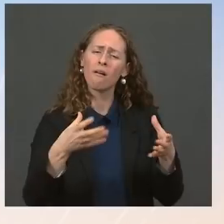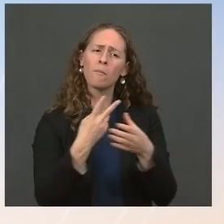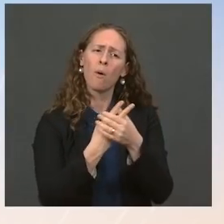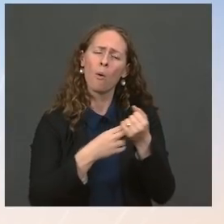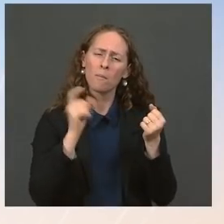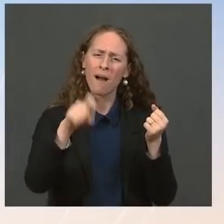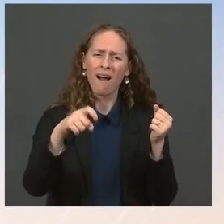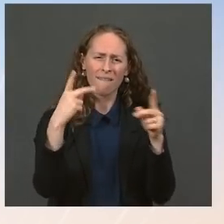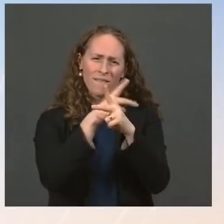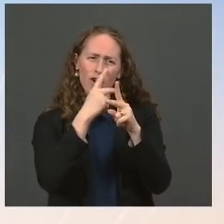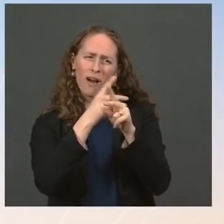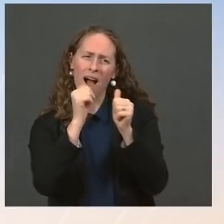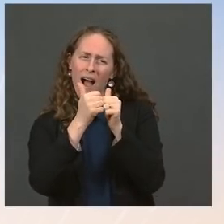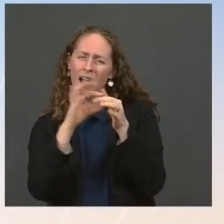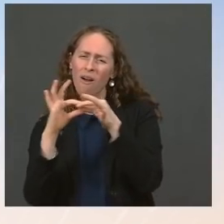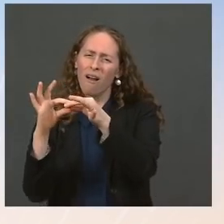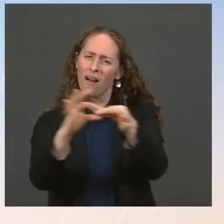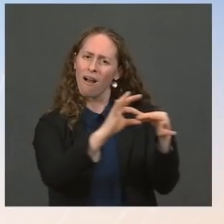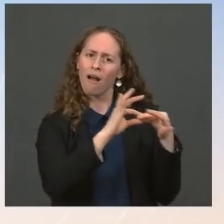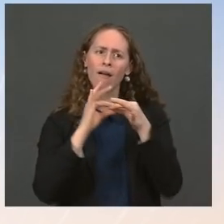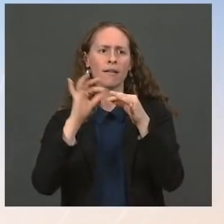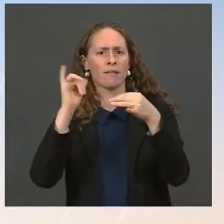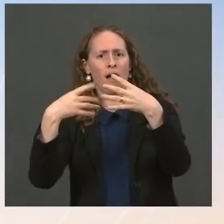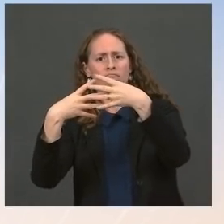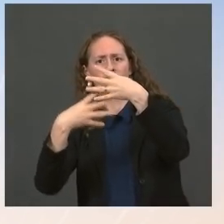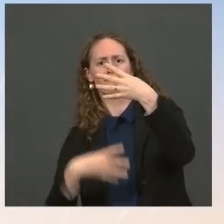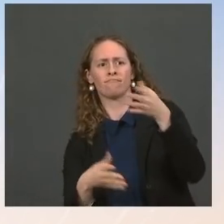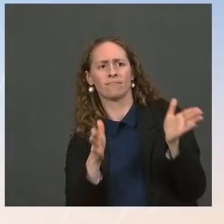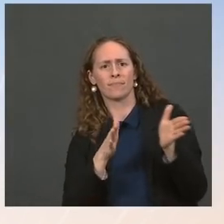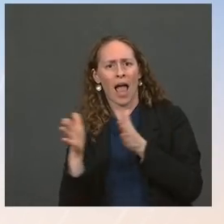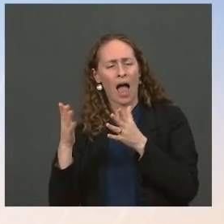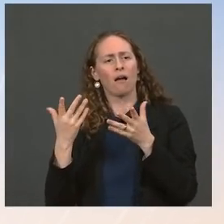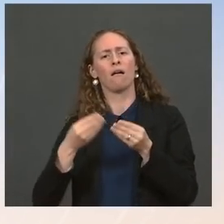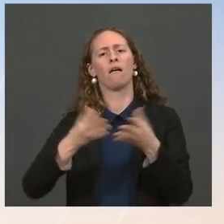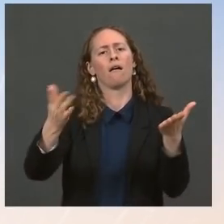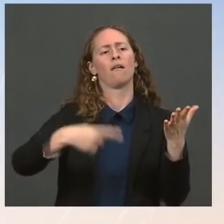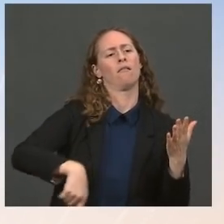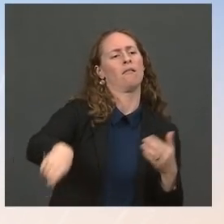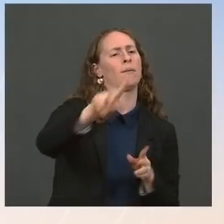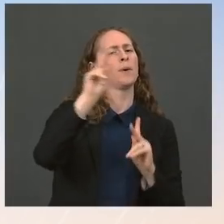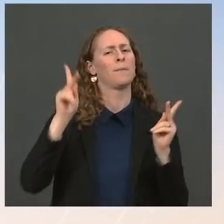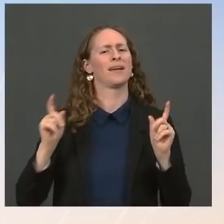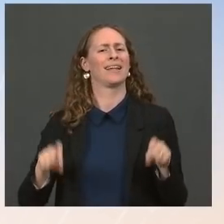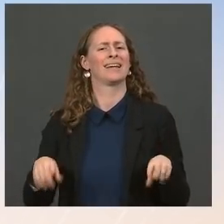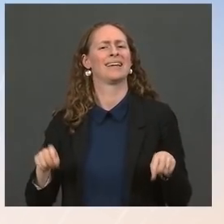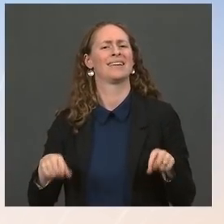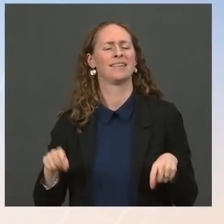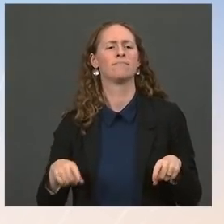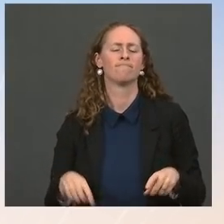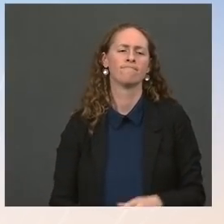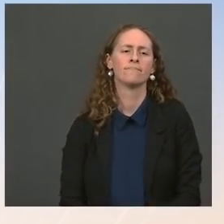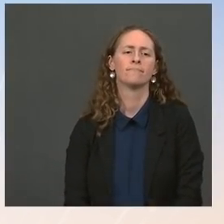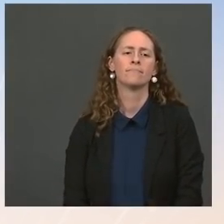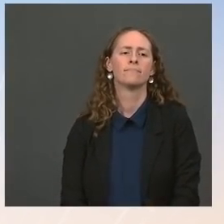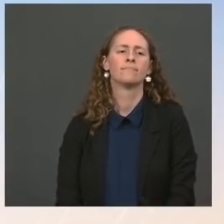that can deliver results to the American people. It is certainly notable that, of course,